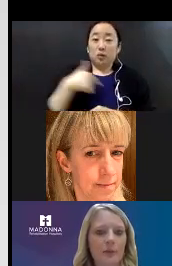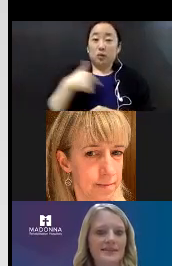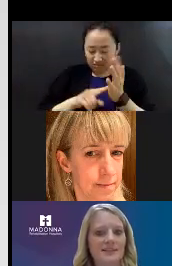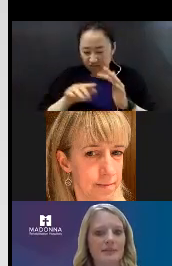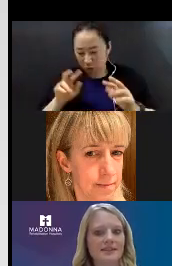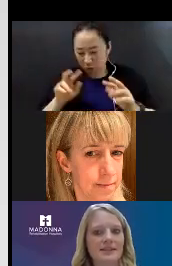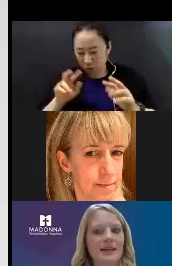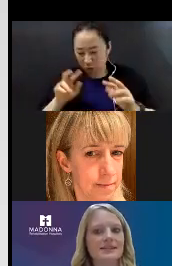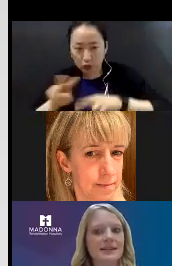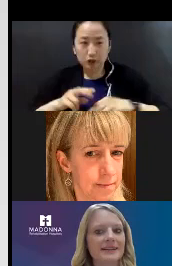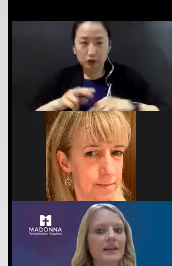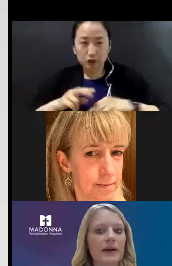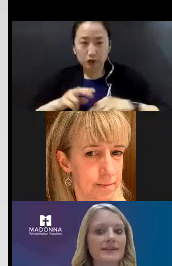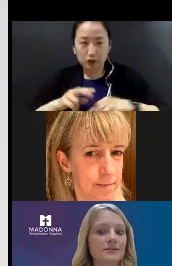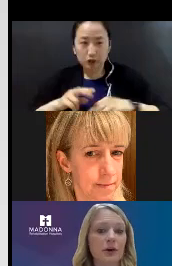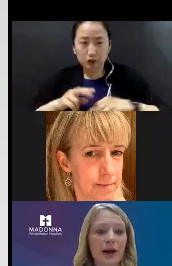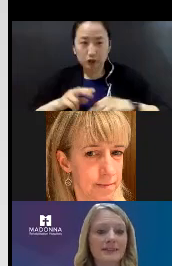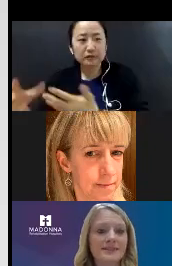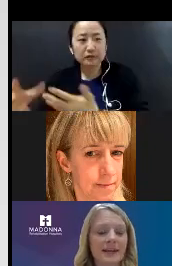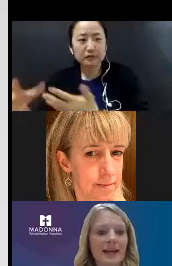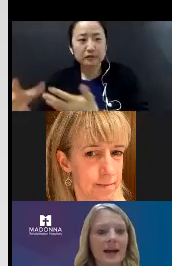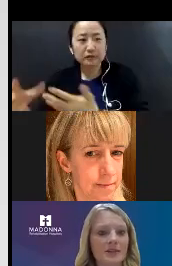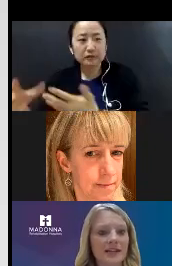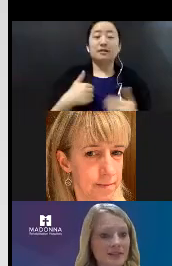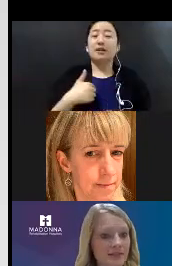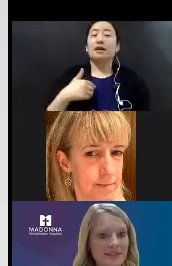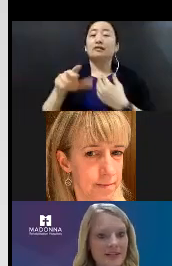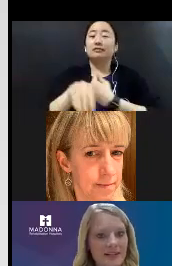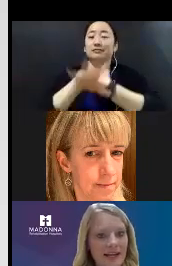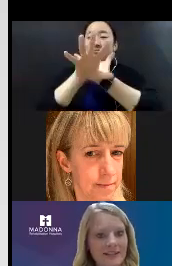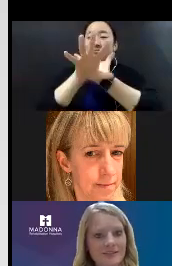ASSESSMENTS, THINGS LIKE TELEPRESENCE ROBOTS, WHICH SOUNDS FANCIER THAN IT IS.